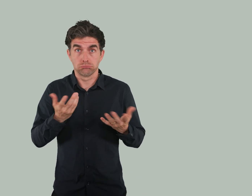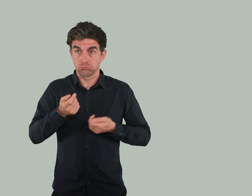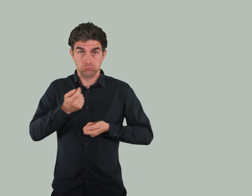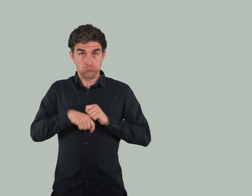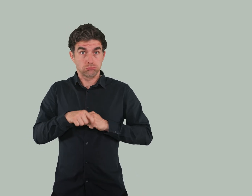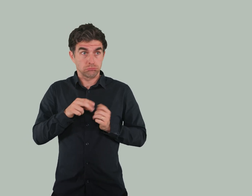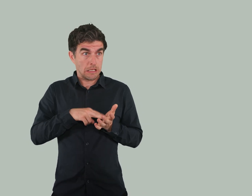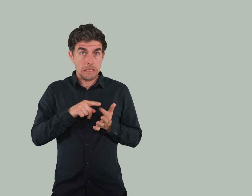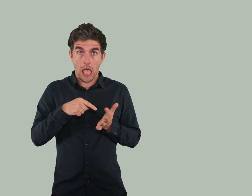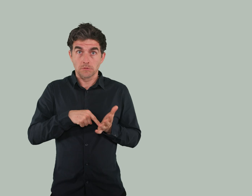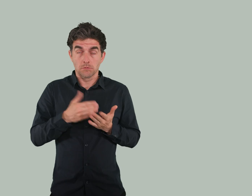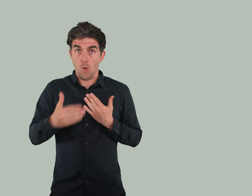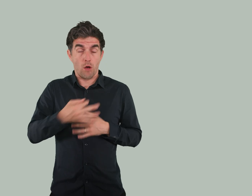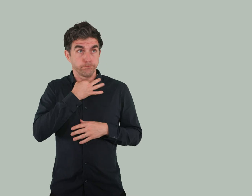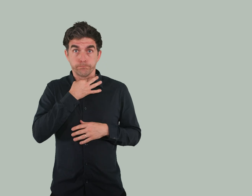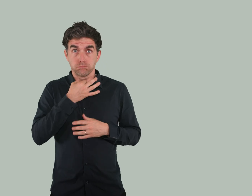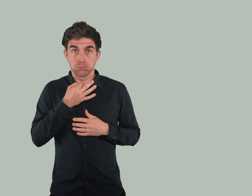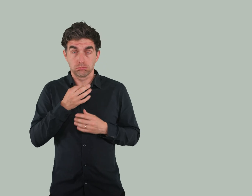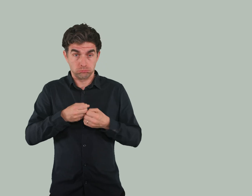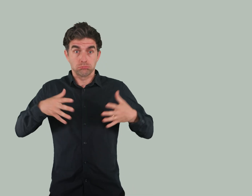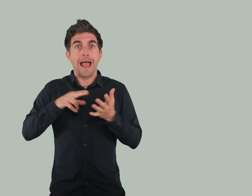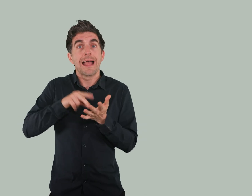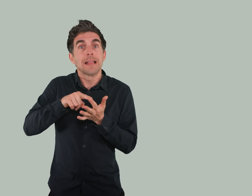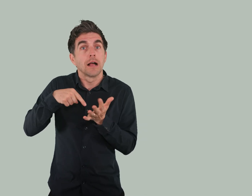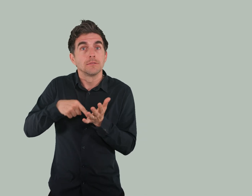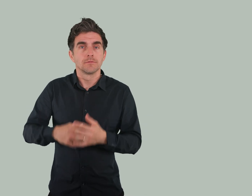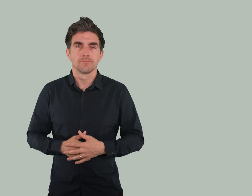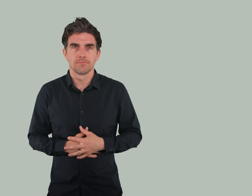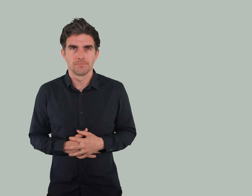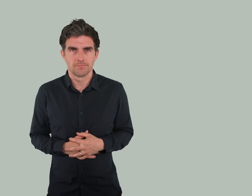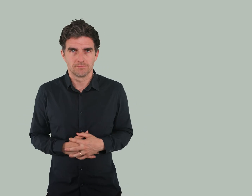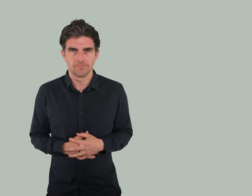leaving more young people exposed to the risk of becoming NEET.